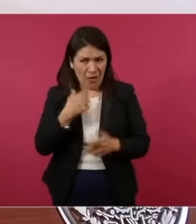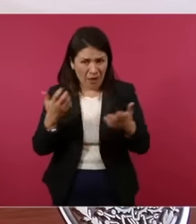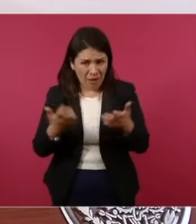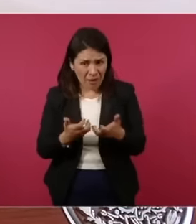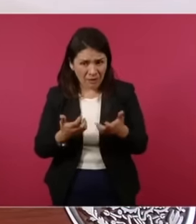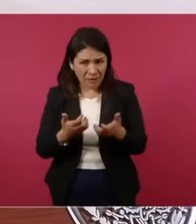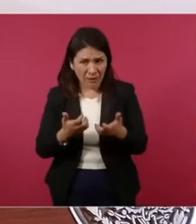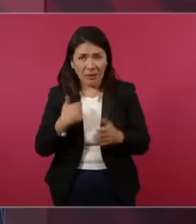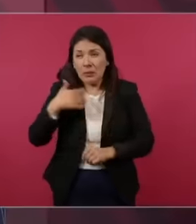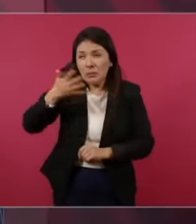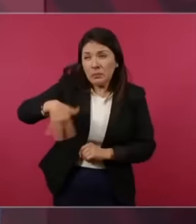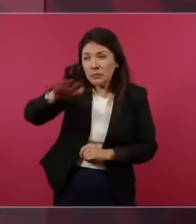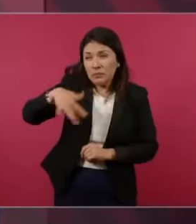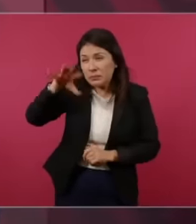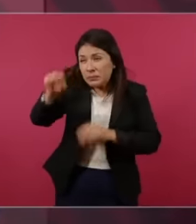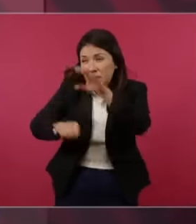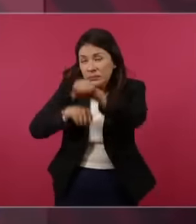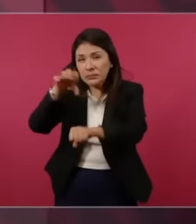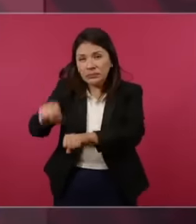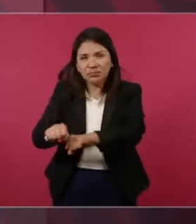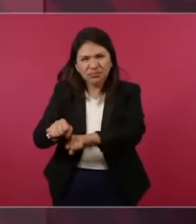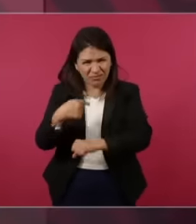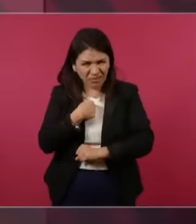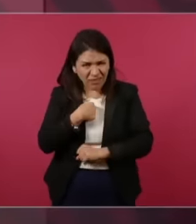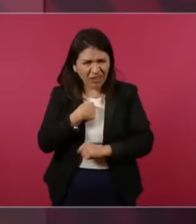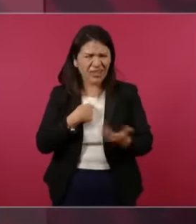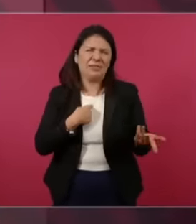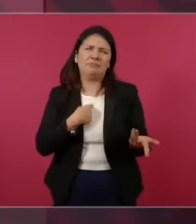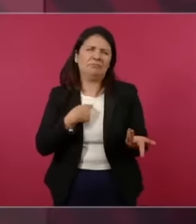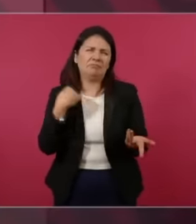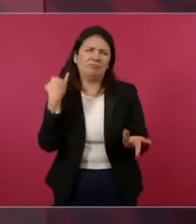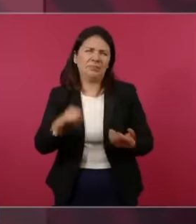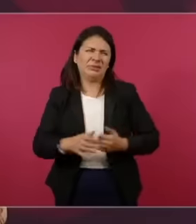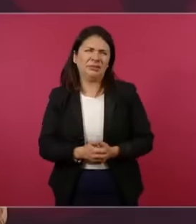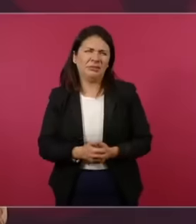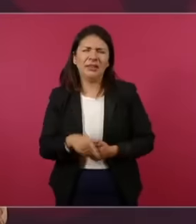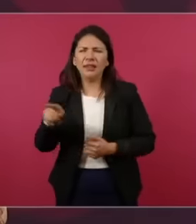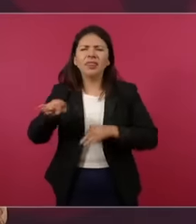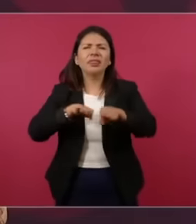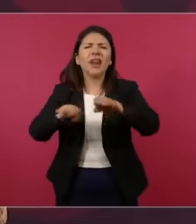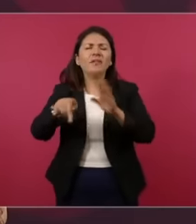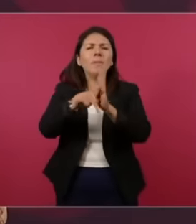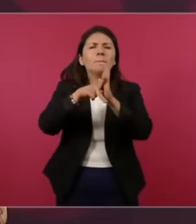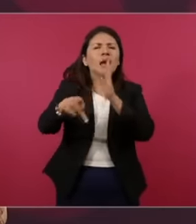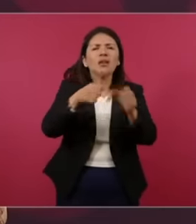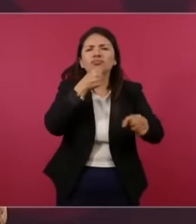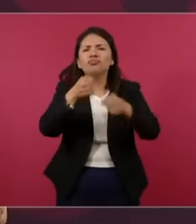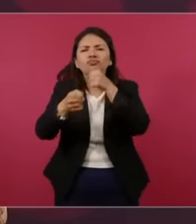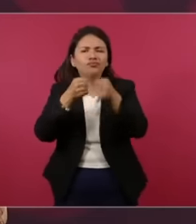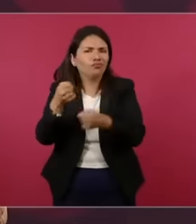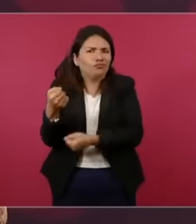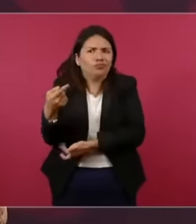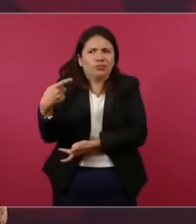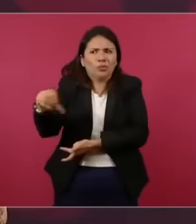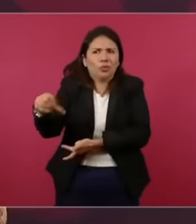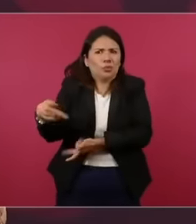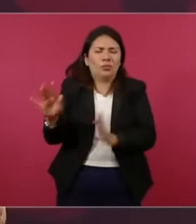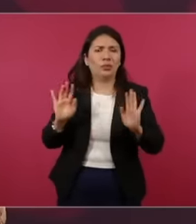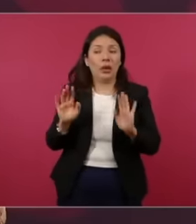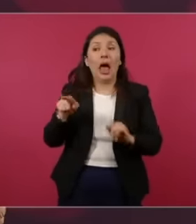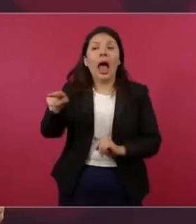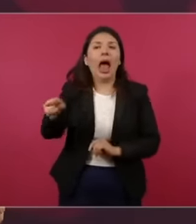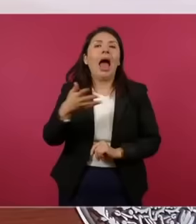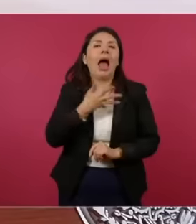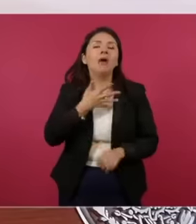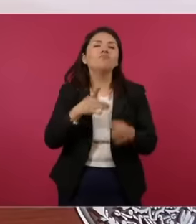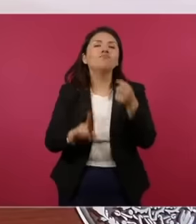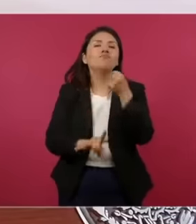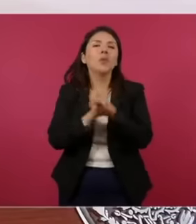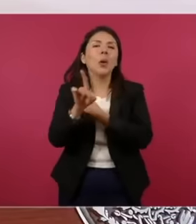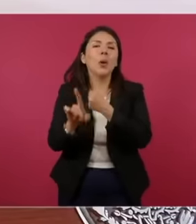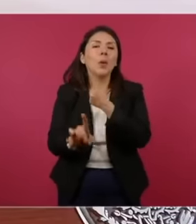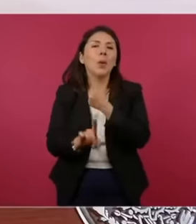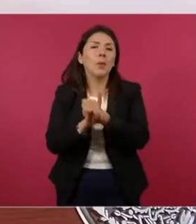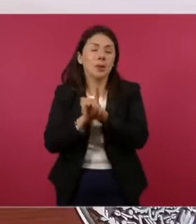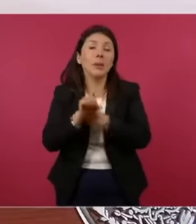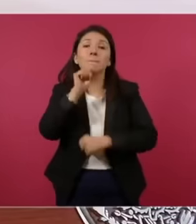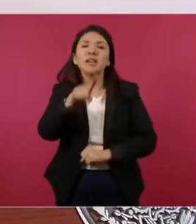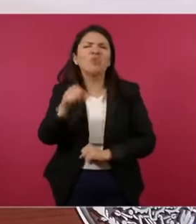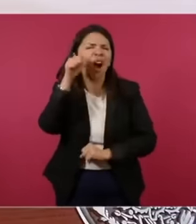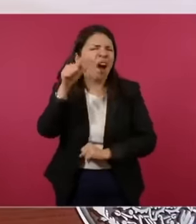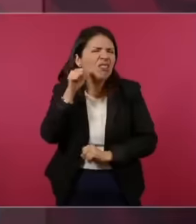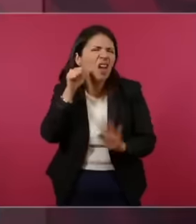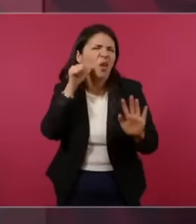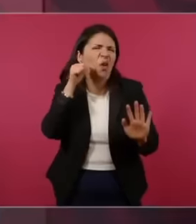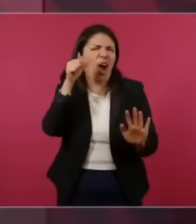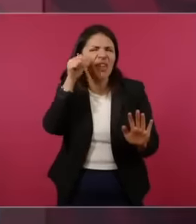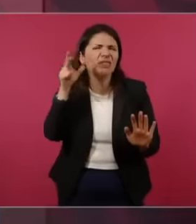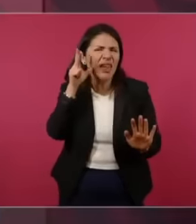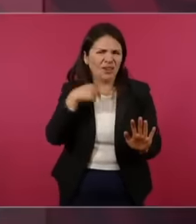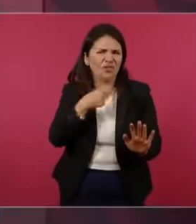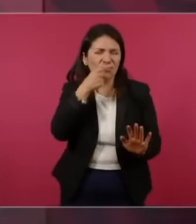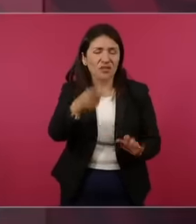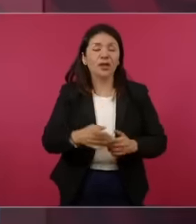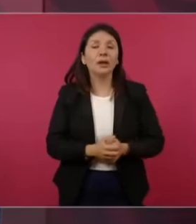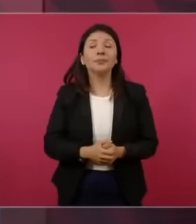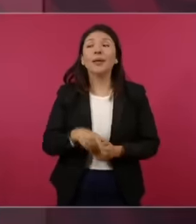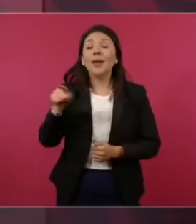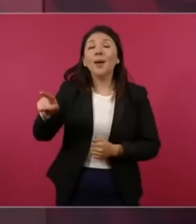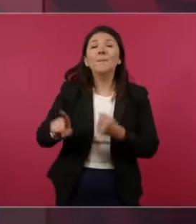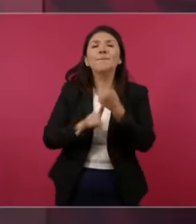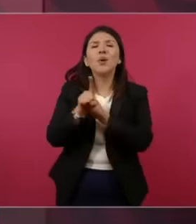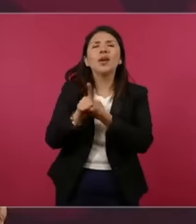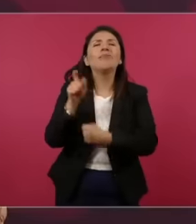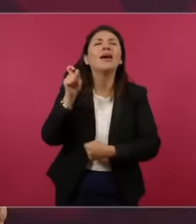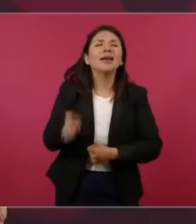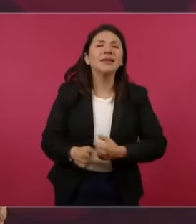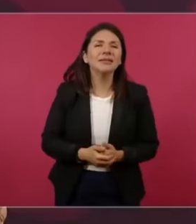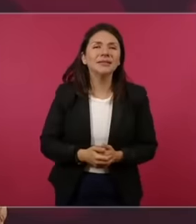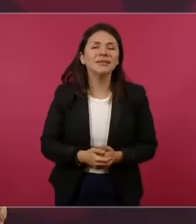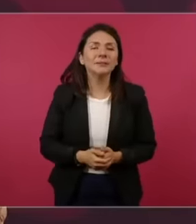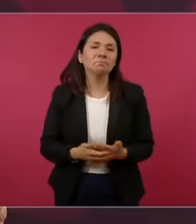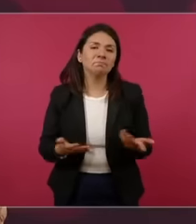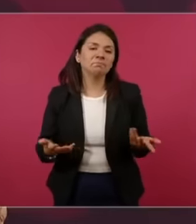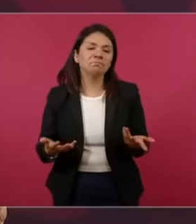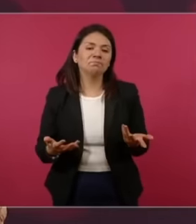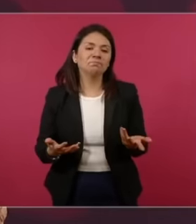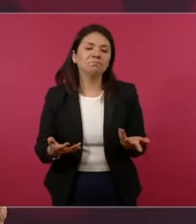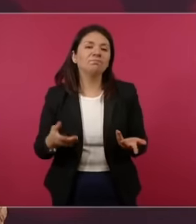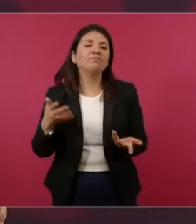chasing a journalist? Their problem I said yesterday was that they lost credibility